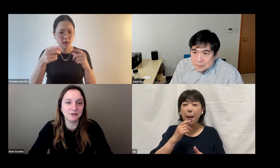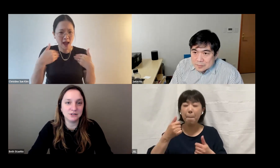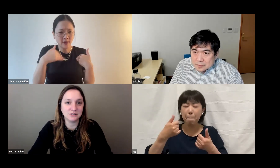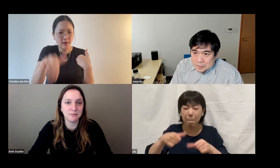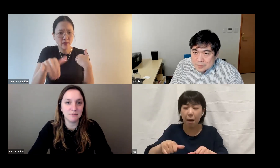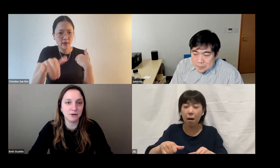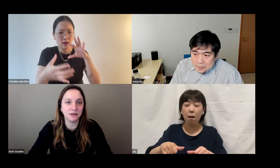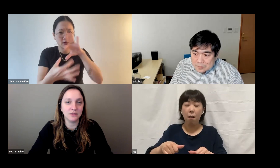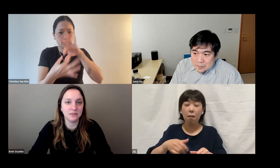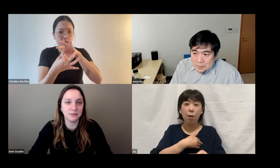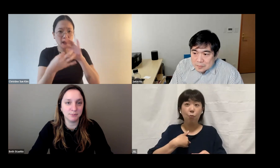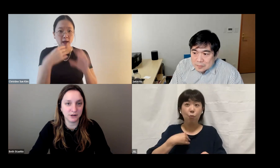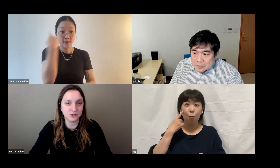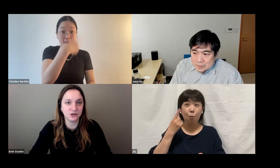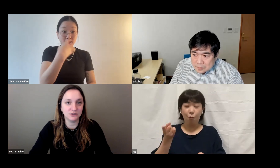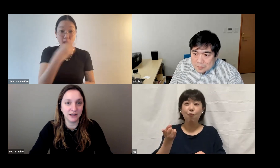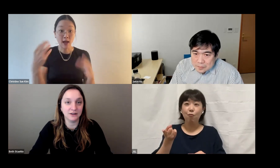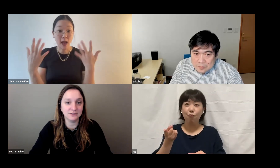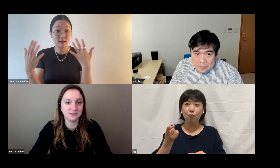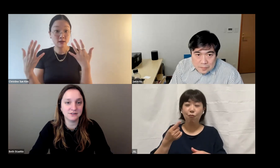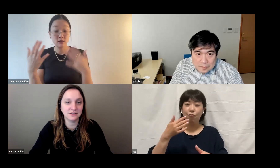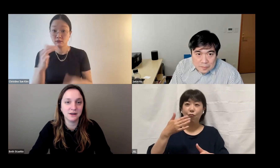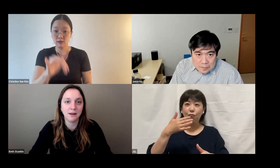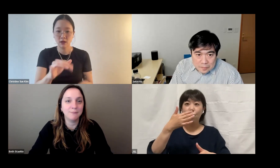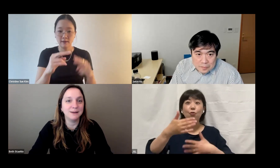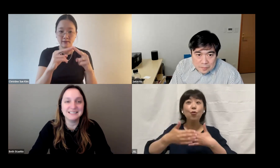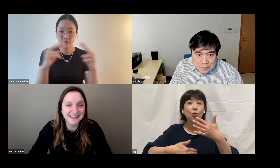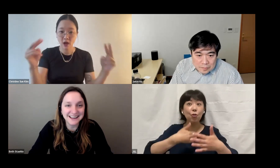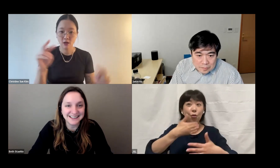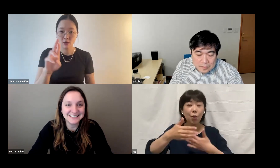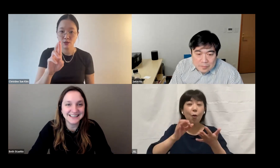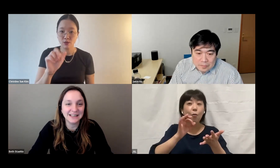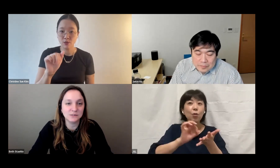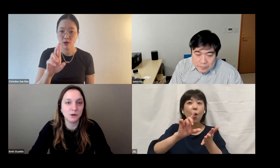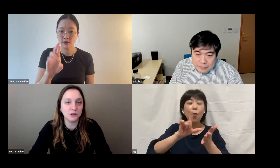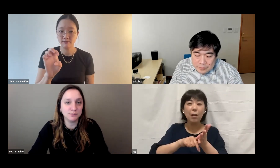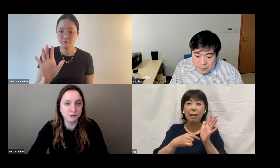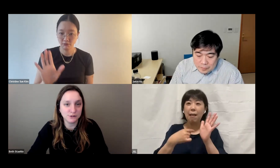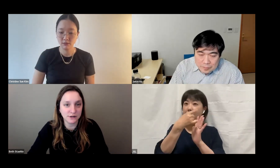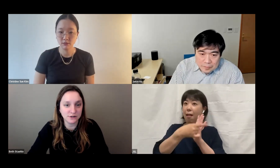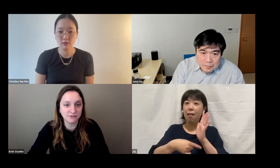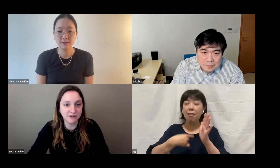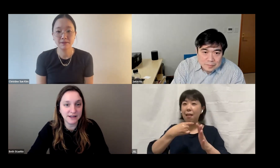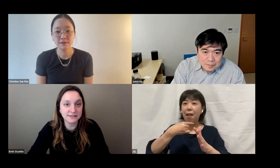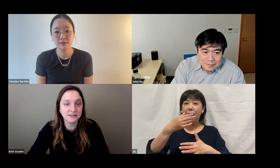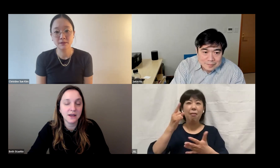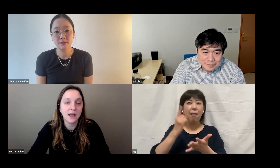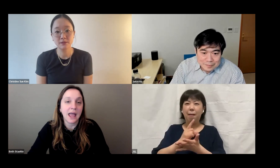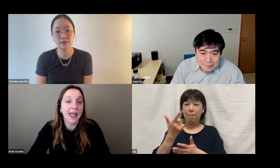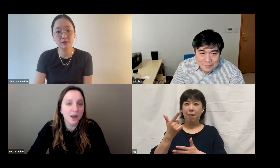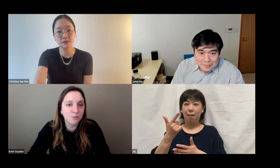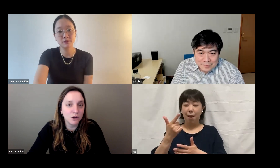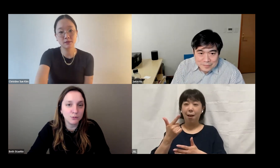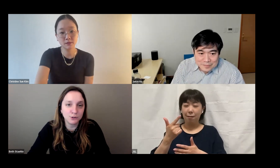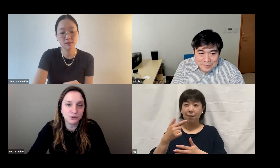is merely the production of hands, but it's not. It's what you produce on your face and what you produce